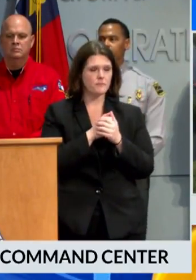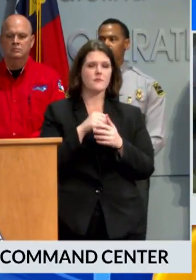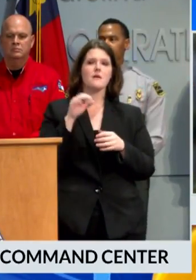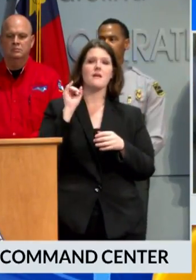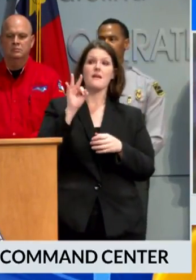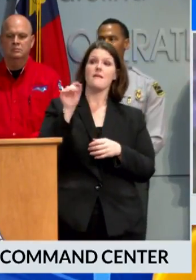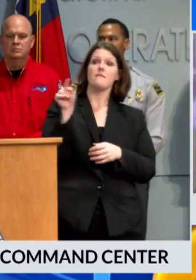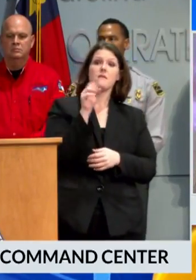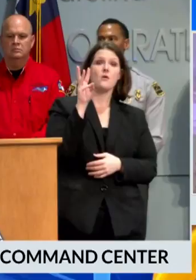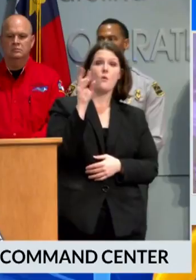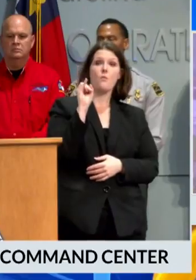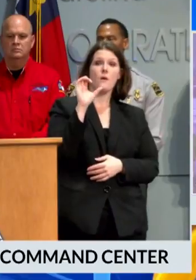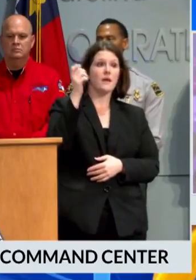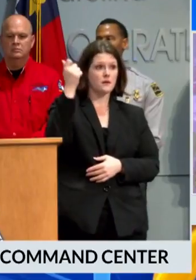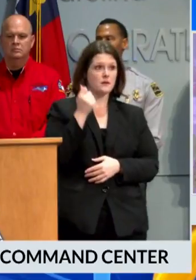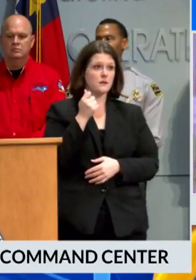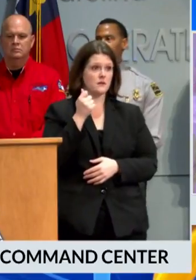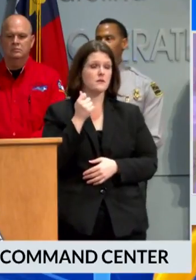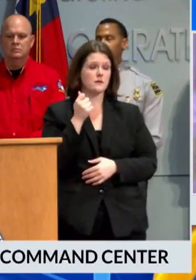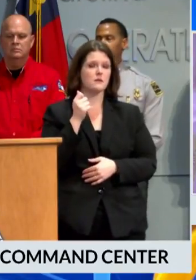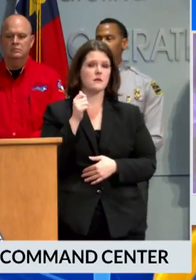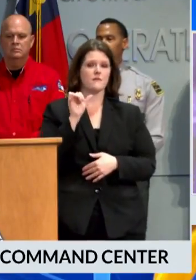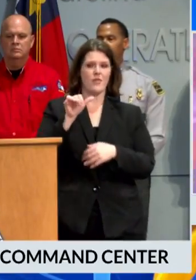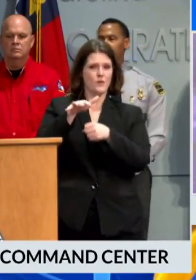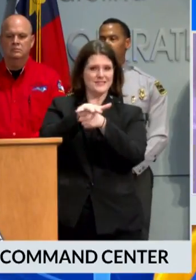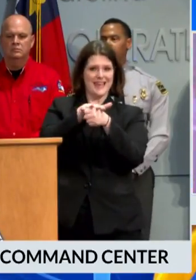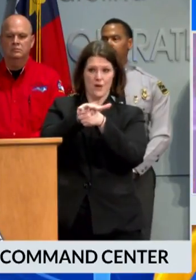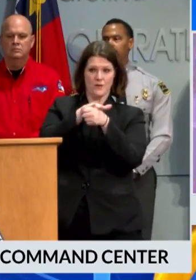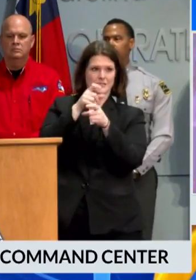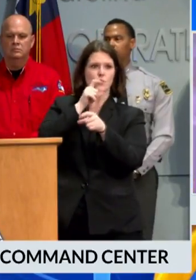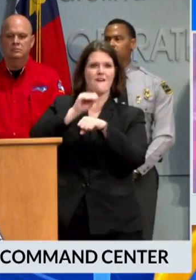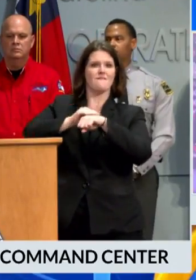THIS CHANGE APPLIES TO THE ENTIRE STATE AND IS ACTIVATED UNTIL THE END OF OCTOBER.